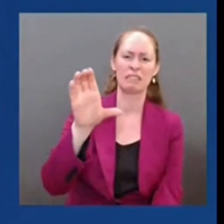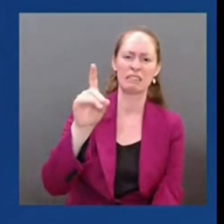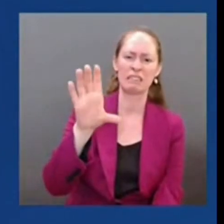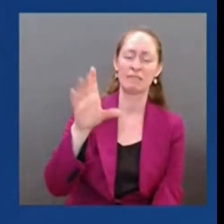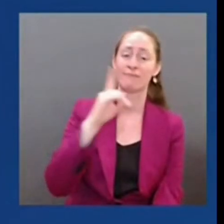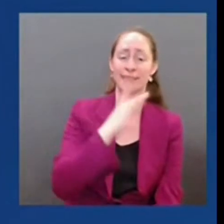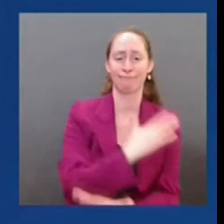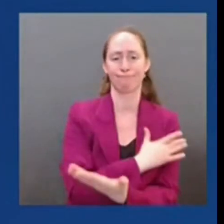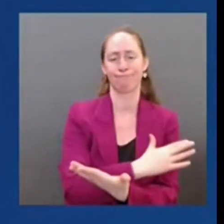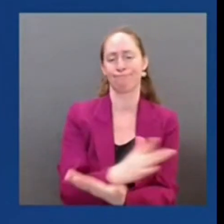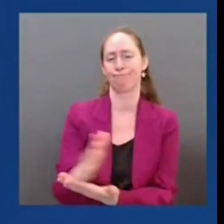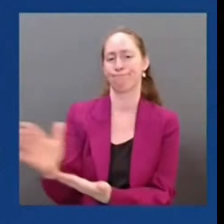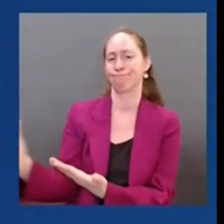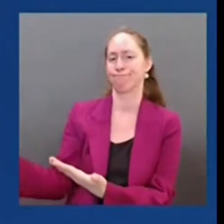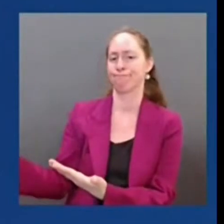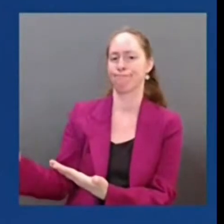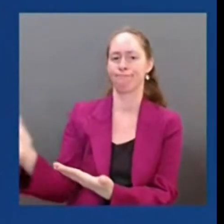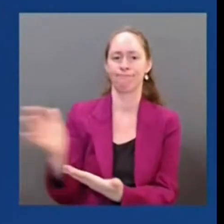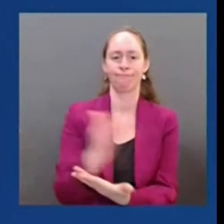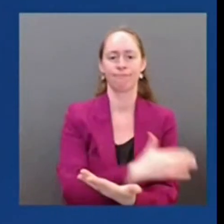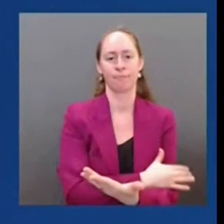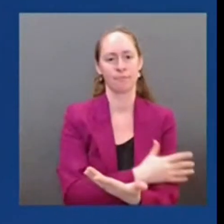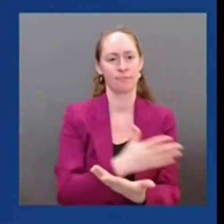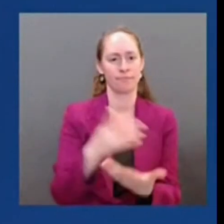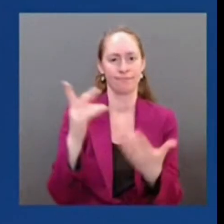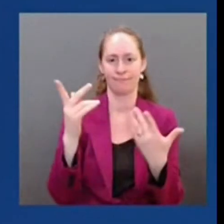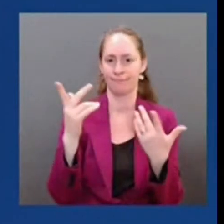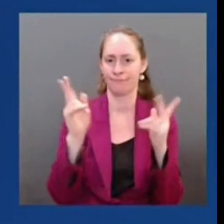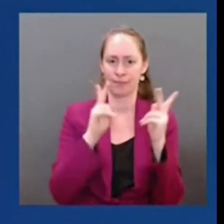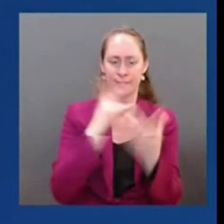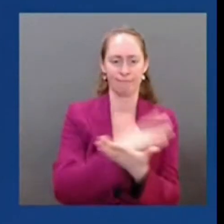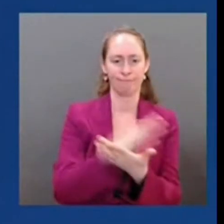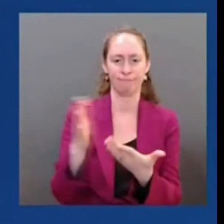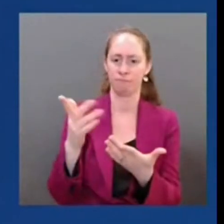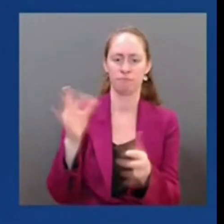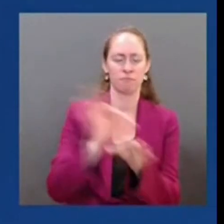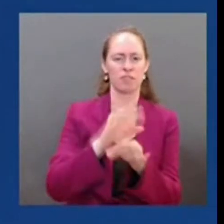IT'S BROAD RANGE OF PEOPLE.